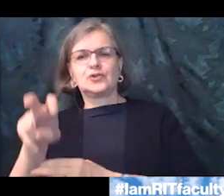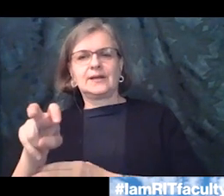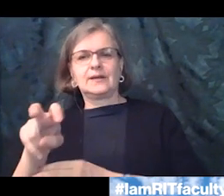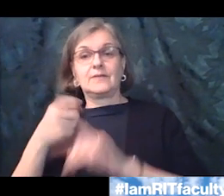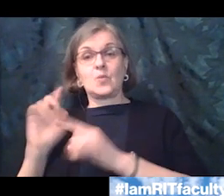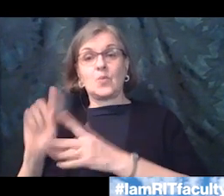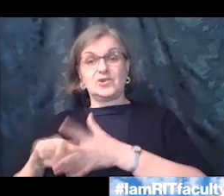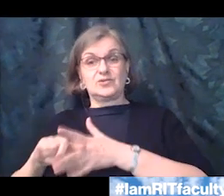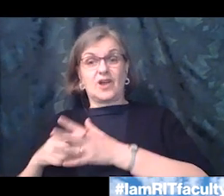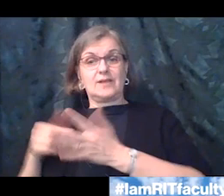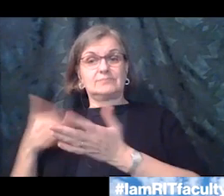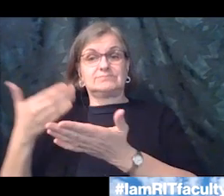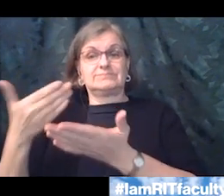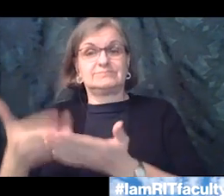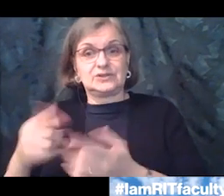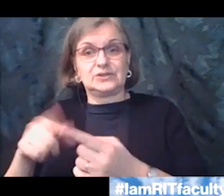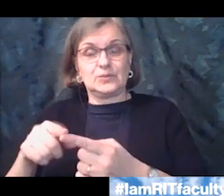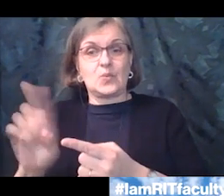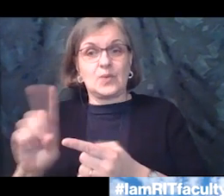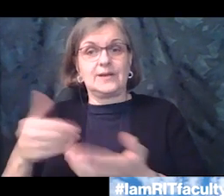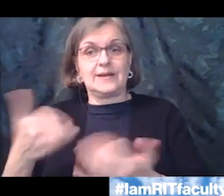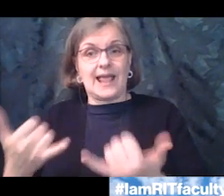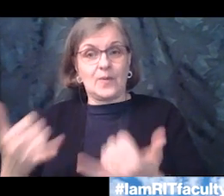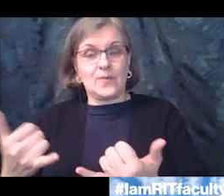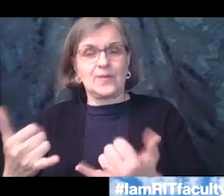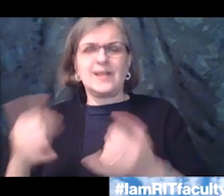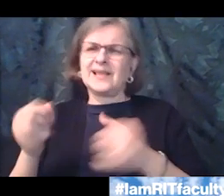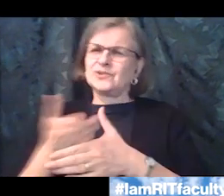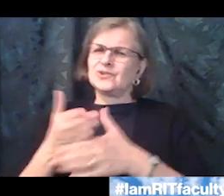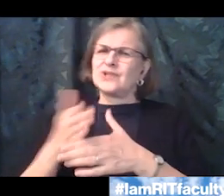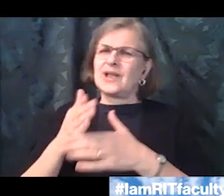can you share with us one piece of advice for those on the job market or who